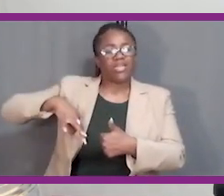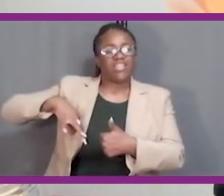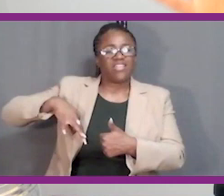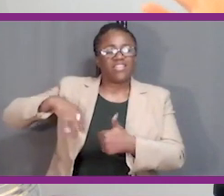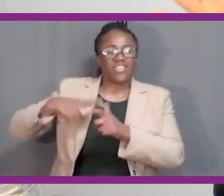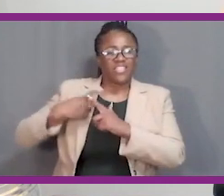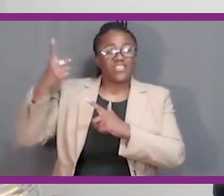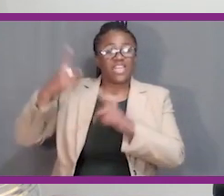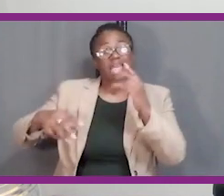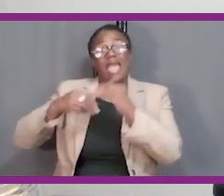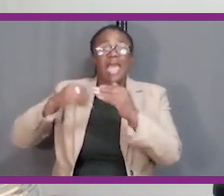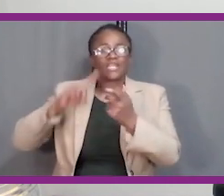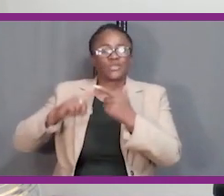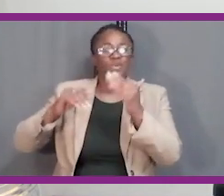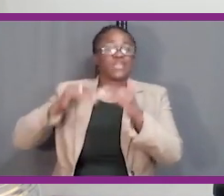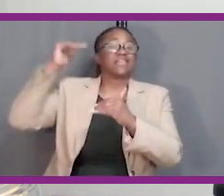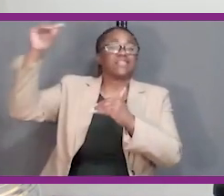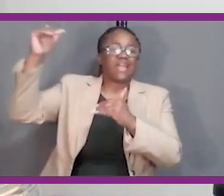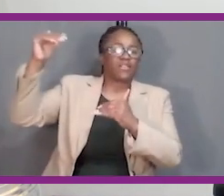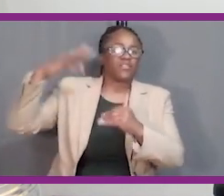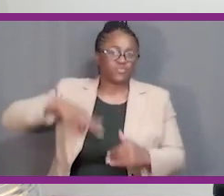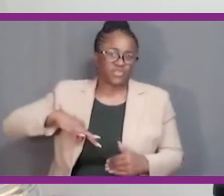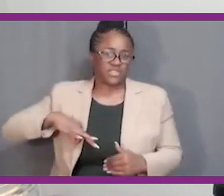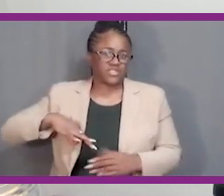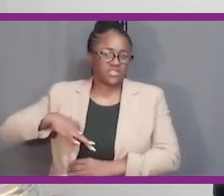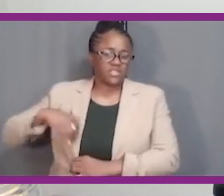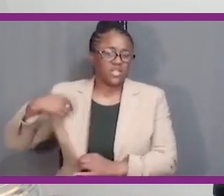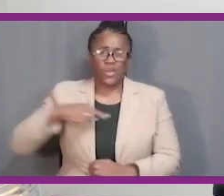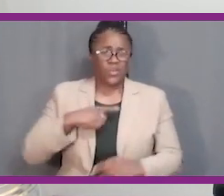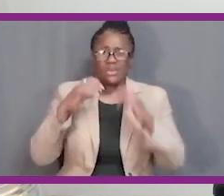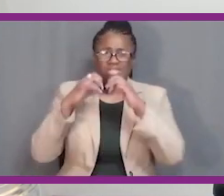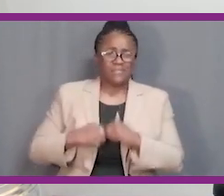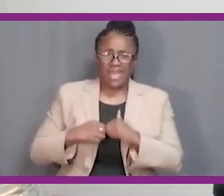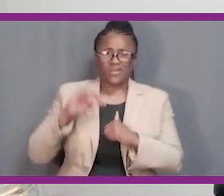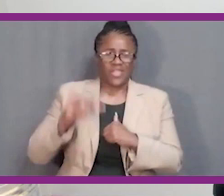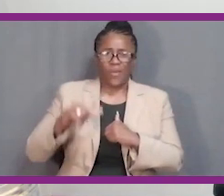whole thing and also question why some people are consistently always at the bottom. And again, why